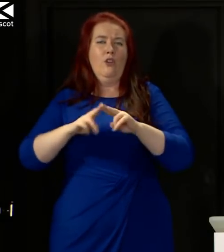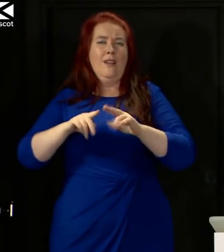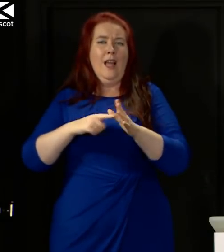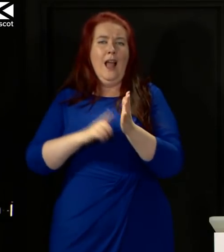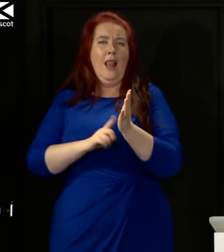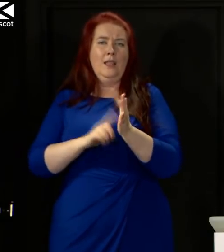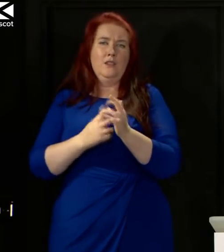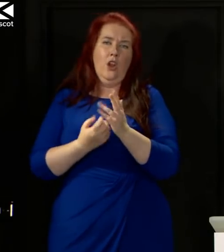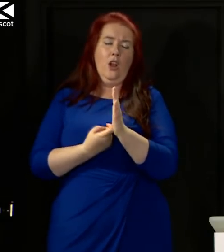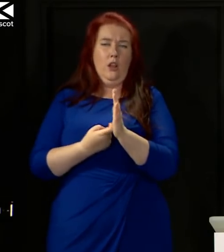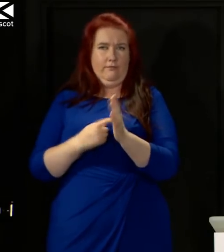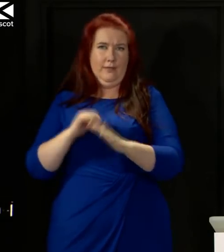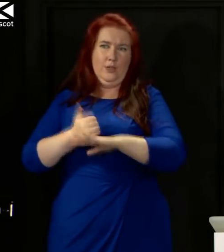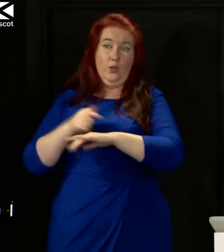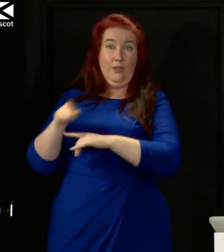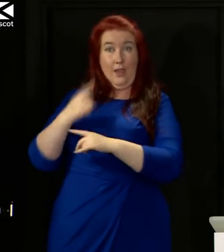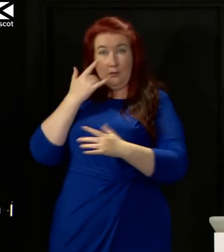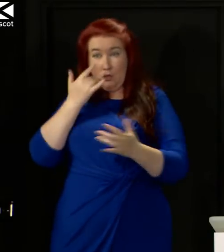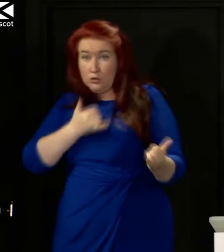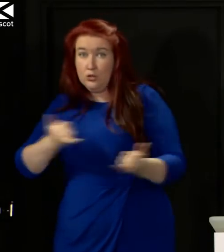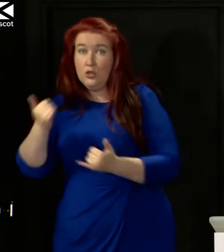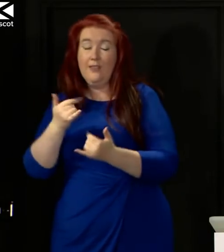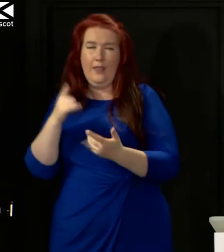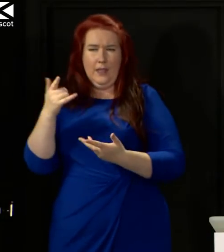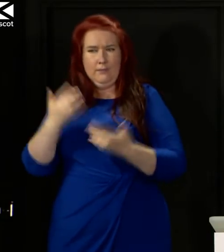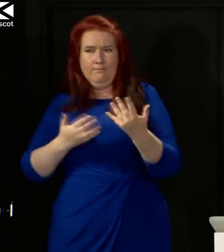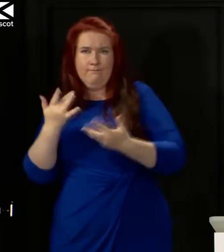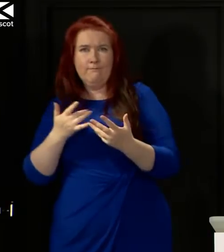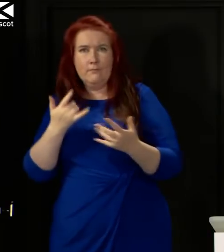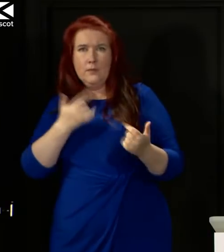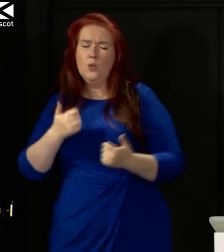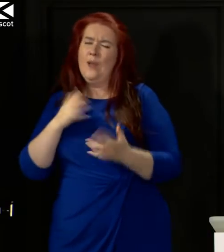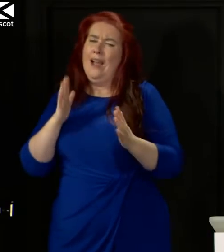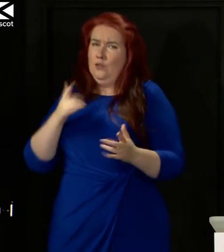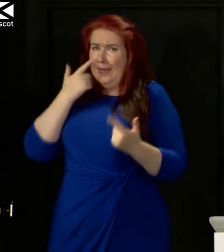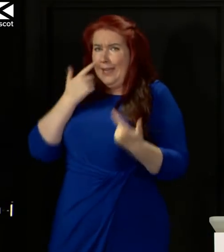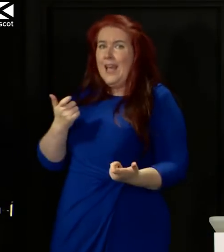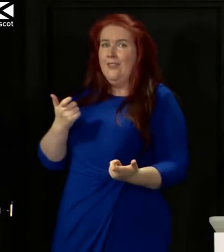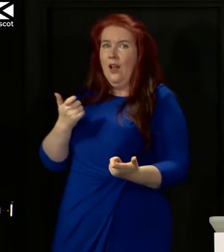has reminded us that we have to be cautious about what we conclude from it.